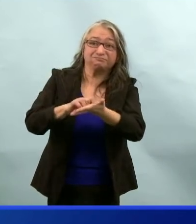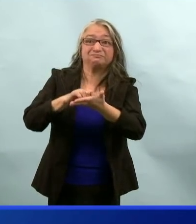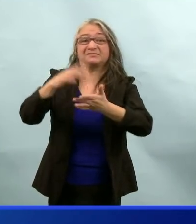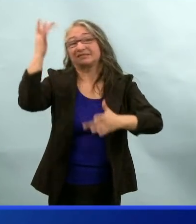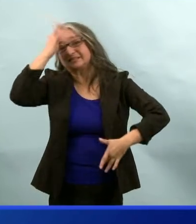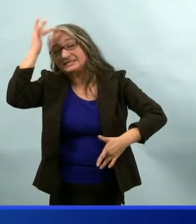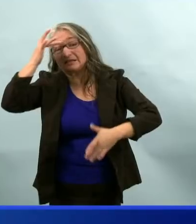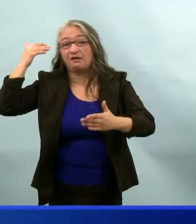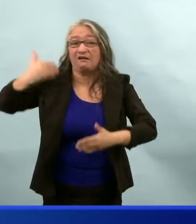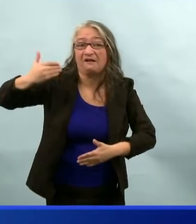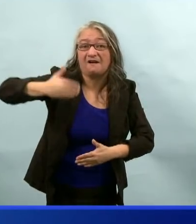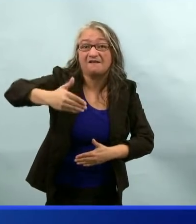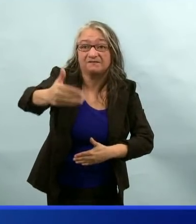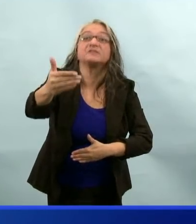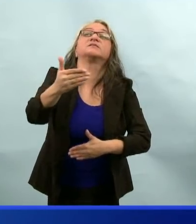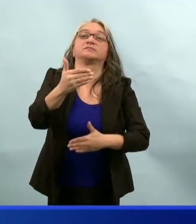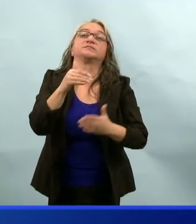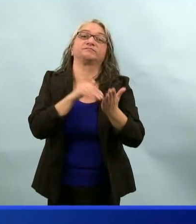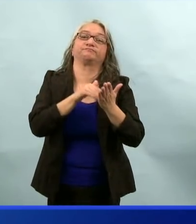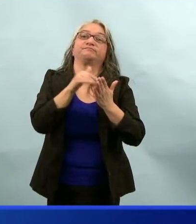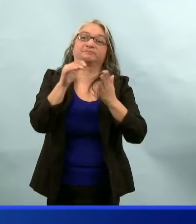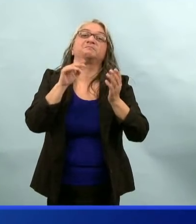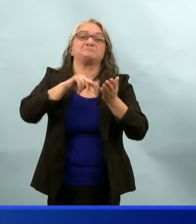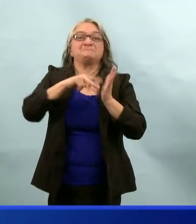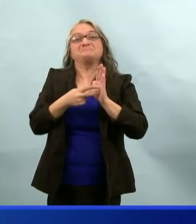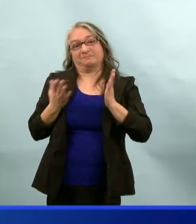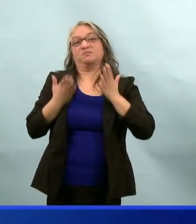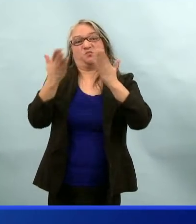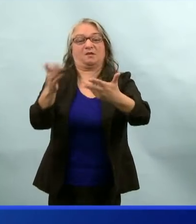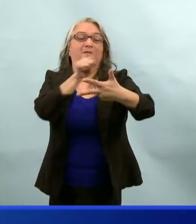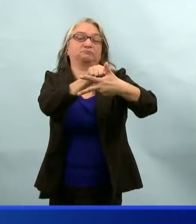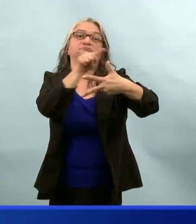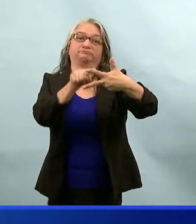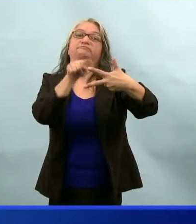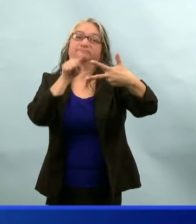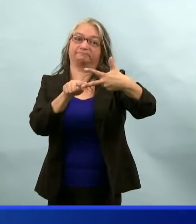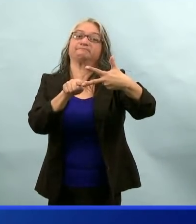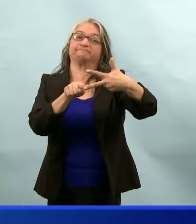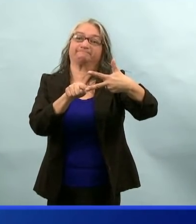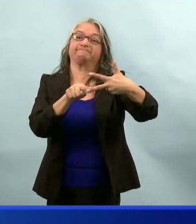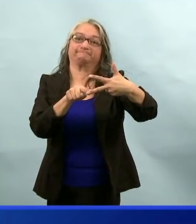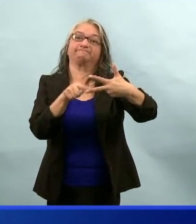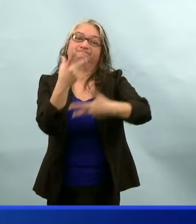else so we'll continue to use the process that was developed by our medical advisory committee